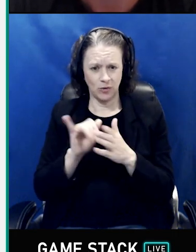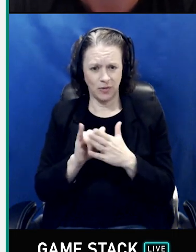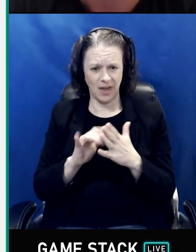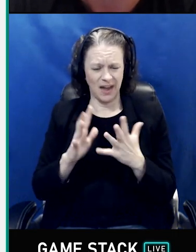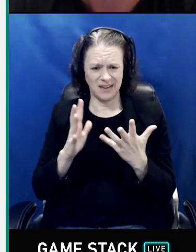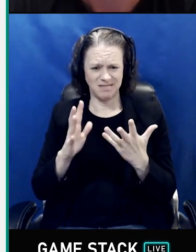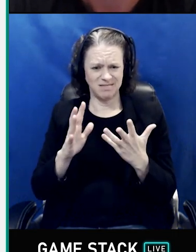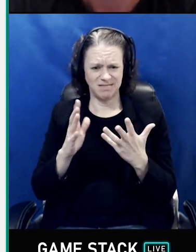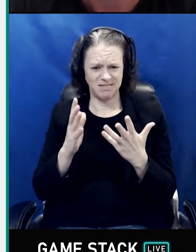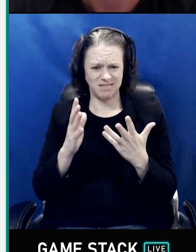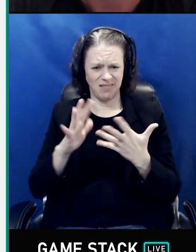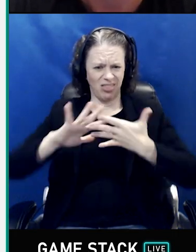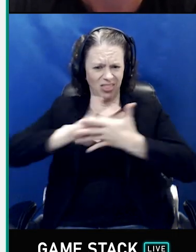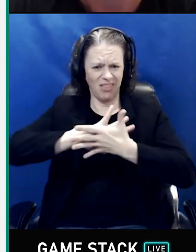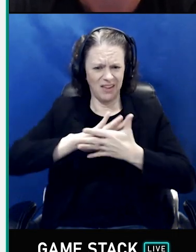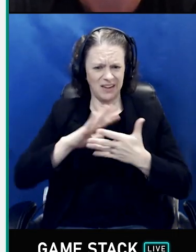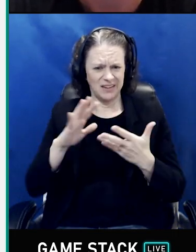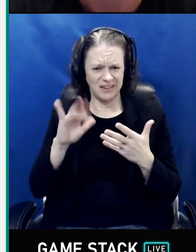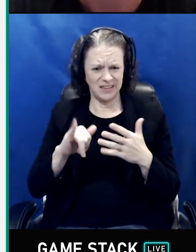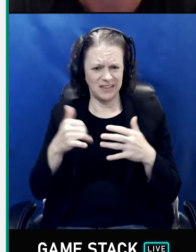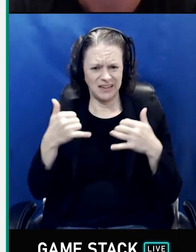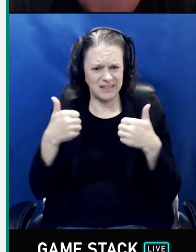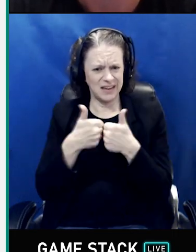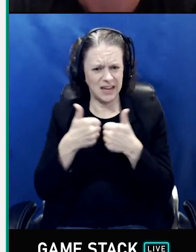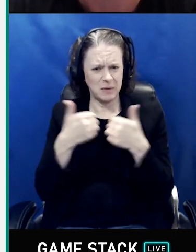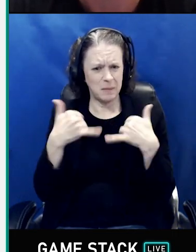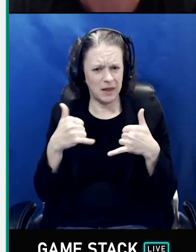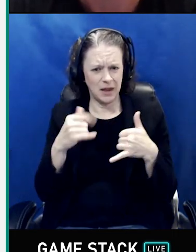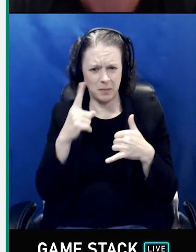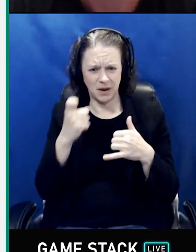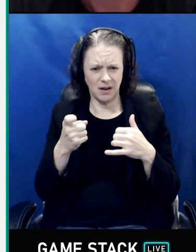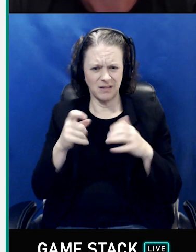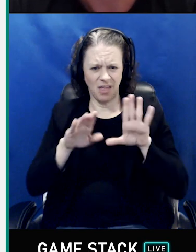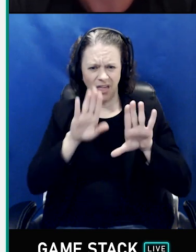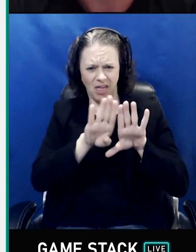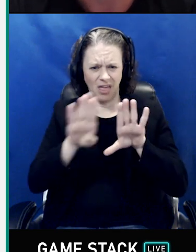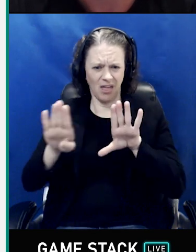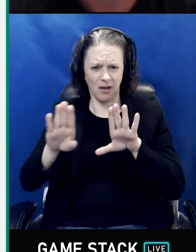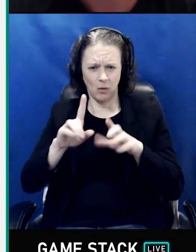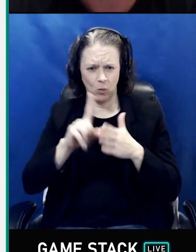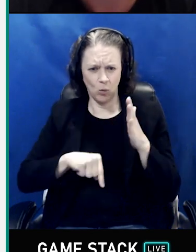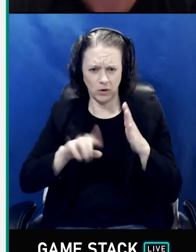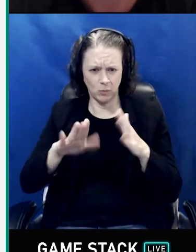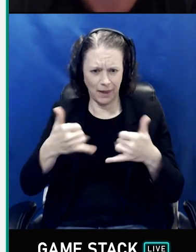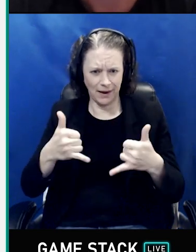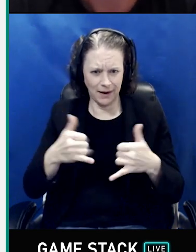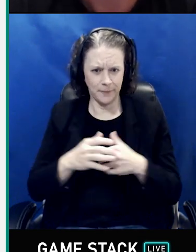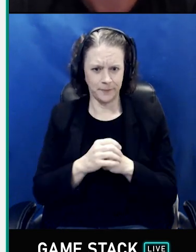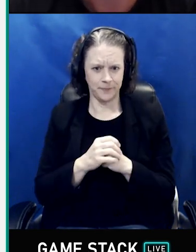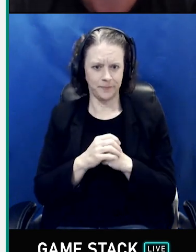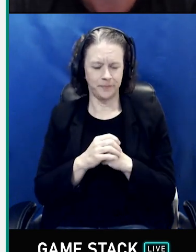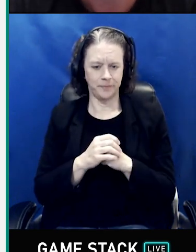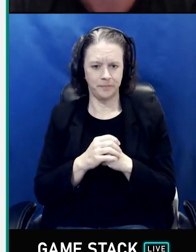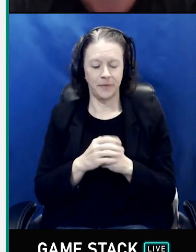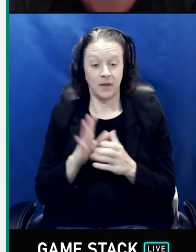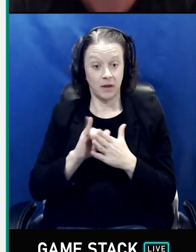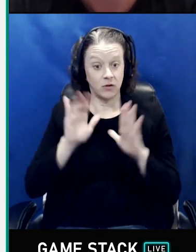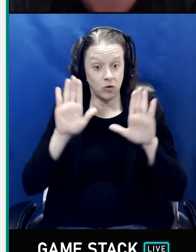from the game play, by covering up important screen real estate. This is a great starting point, as it leverages the